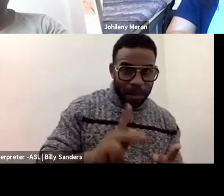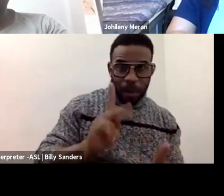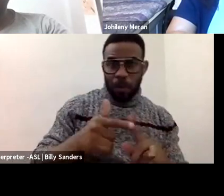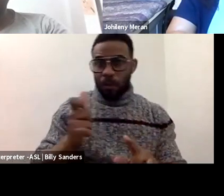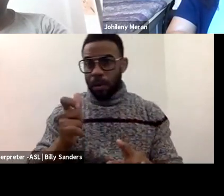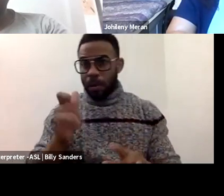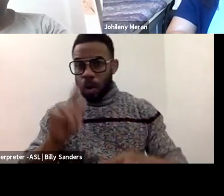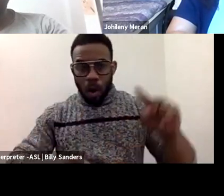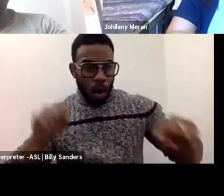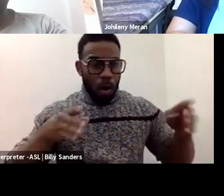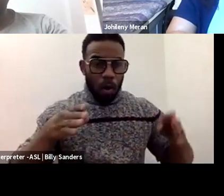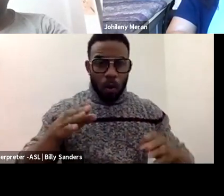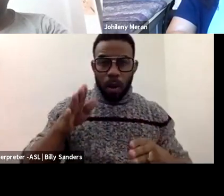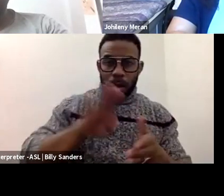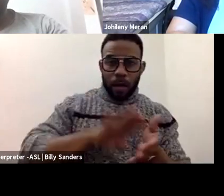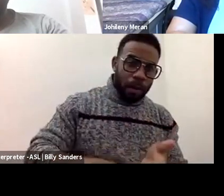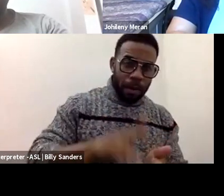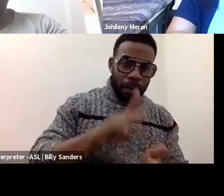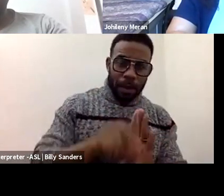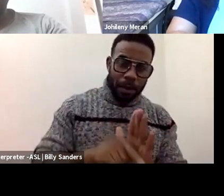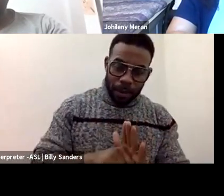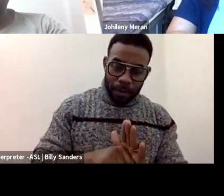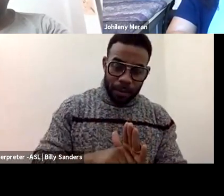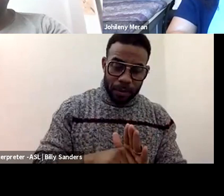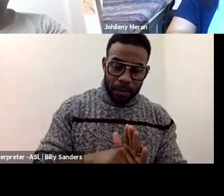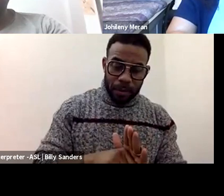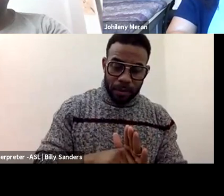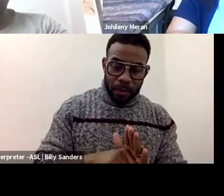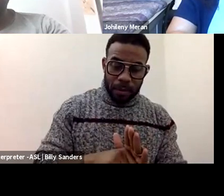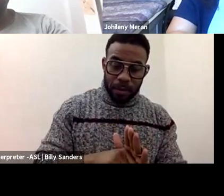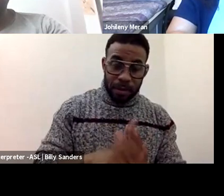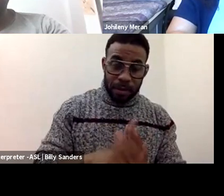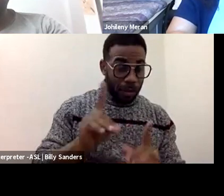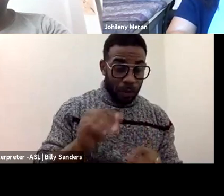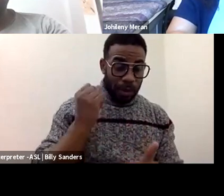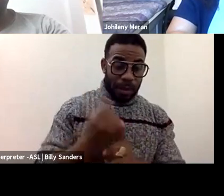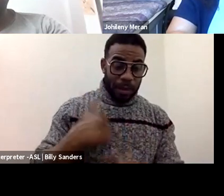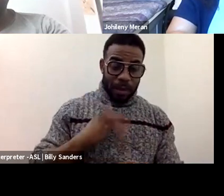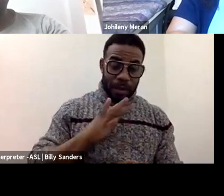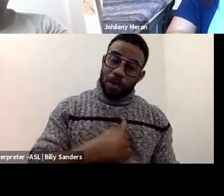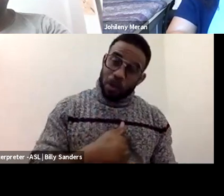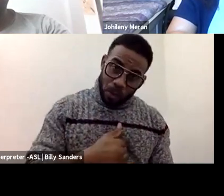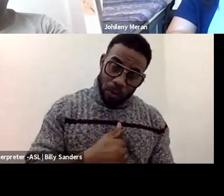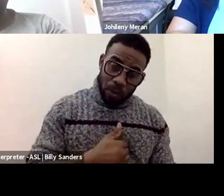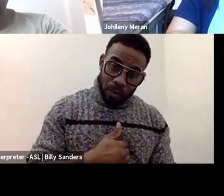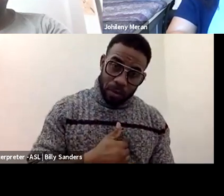all different forms of marginalized backgrounds, they do hit us in our soul and in our being.